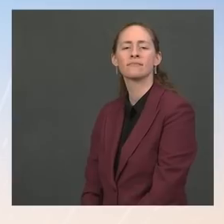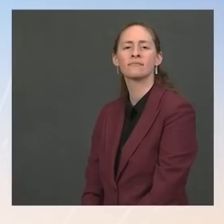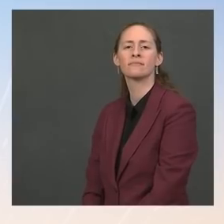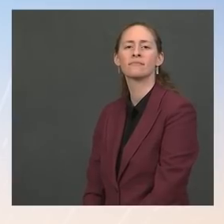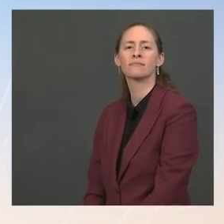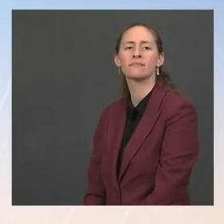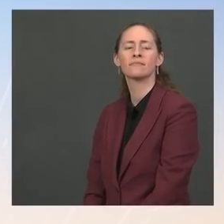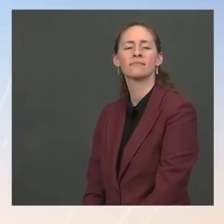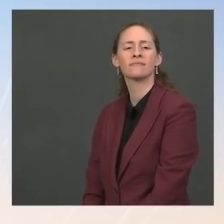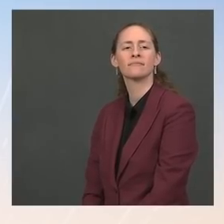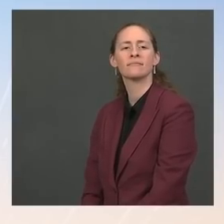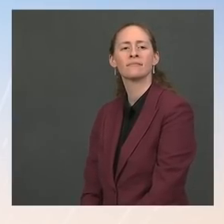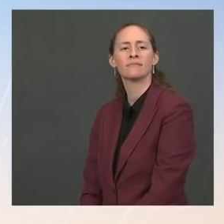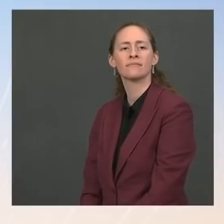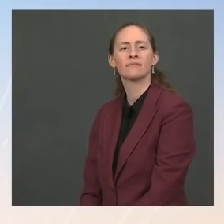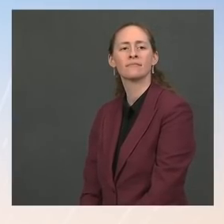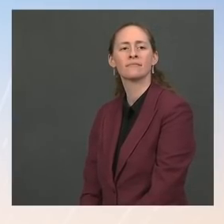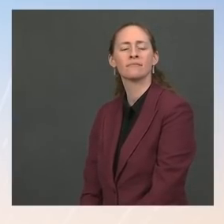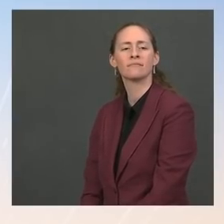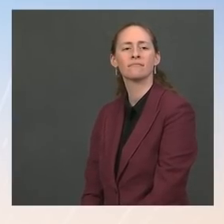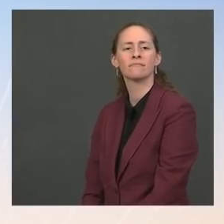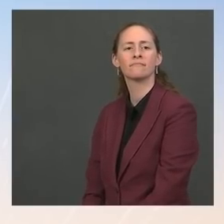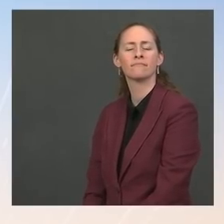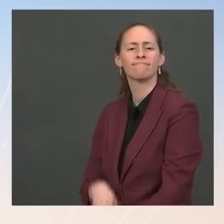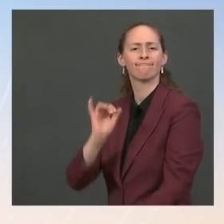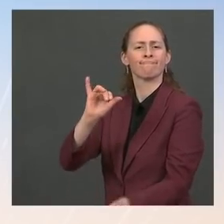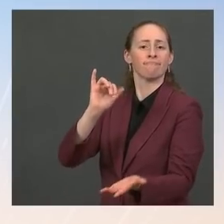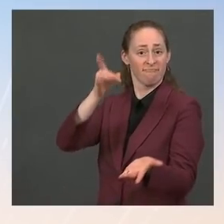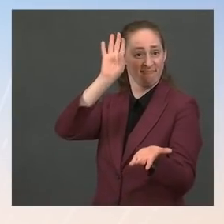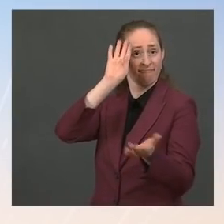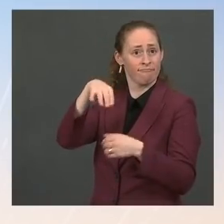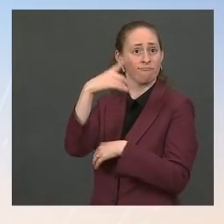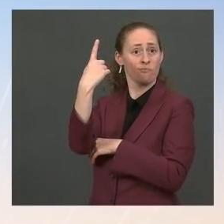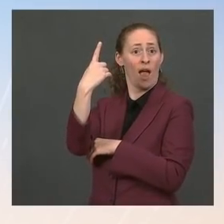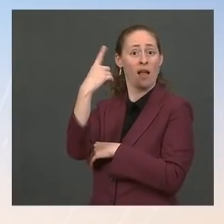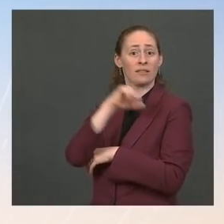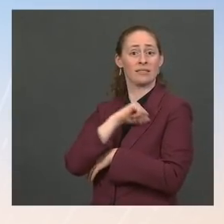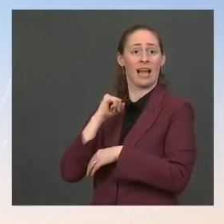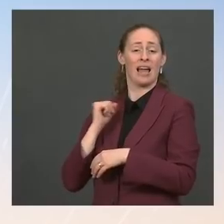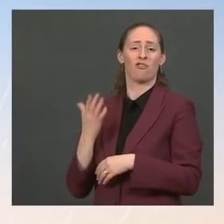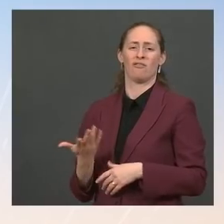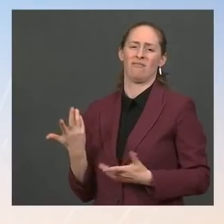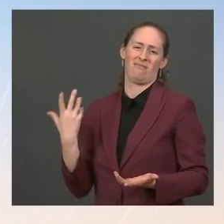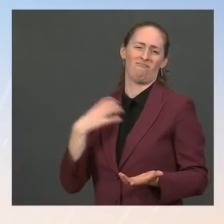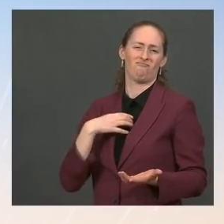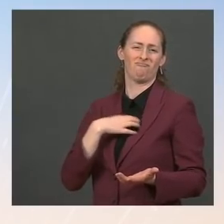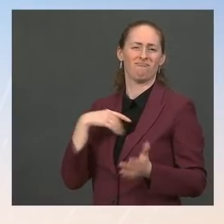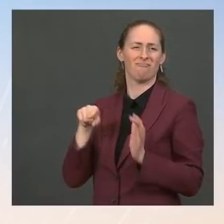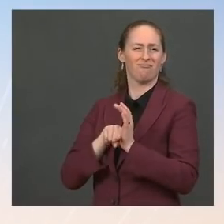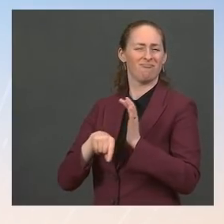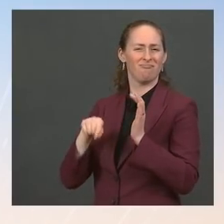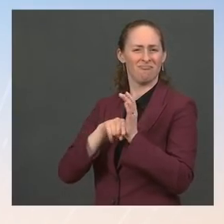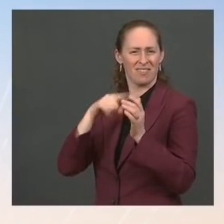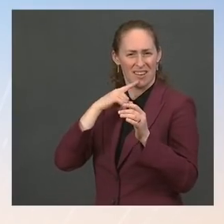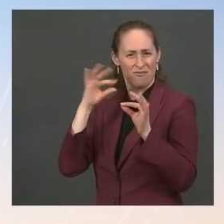Obviously, there's a question of if it'll impact his vote on the Build Back Better issue, and I'm wondering if you've received